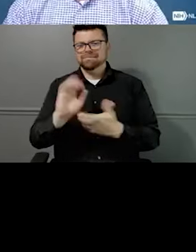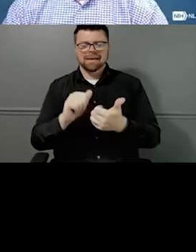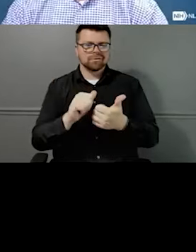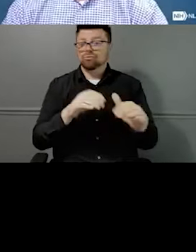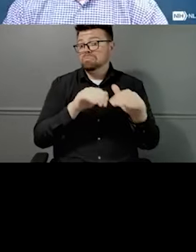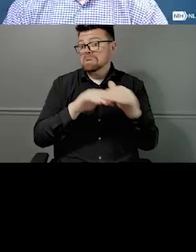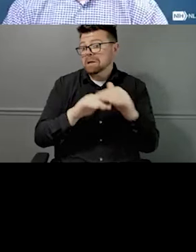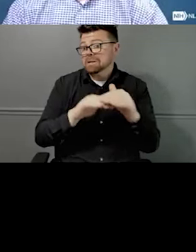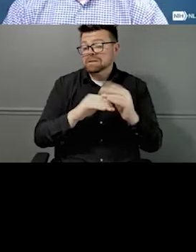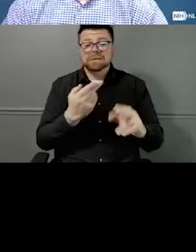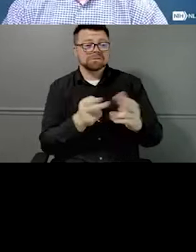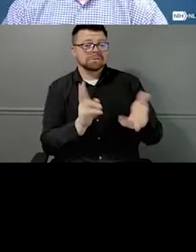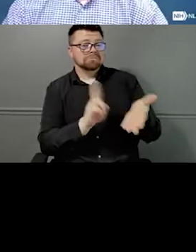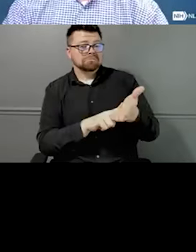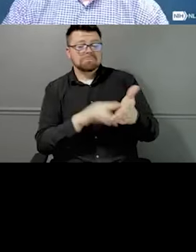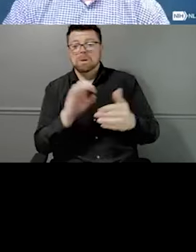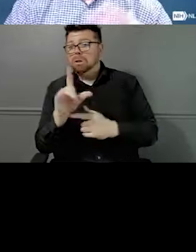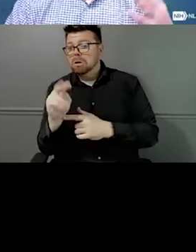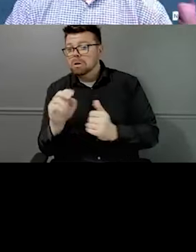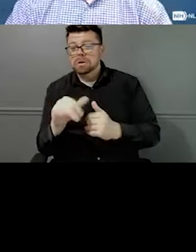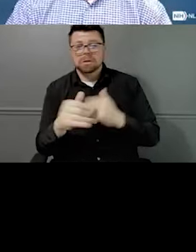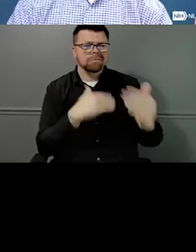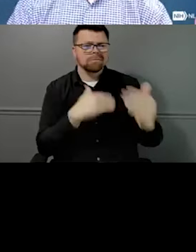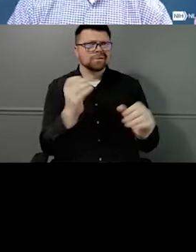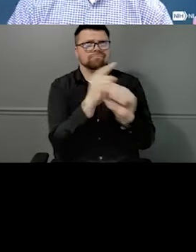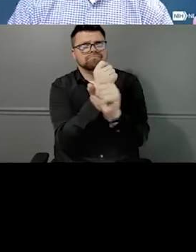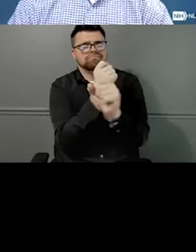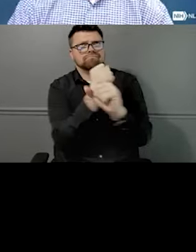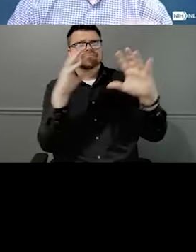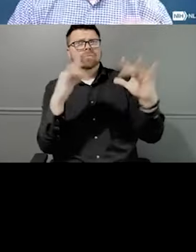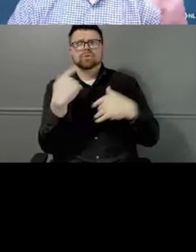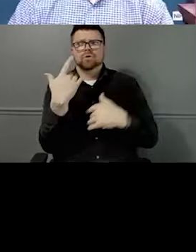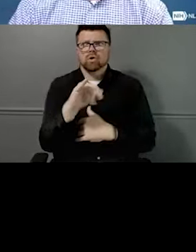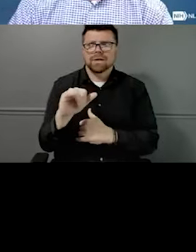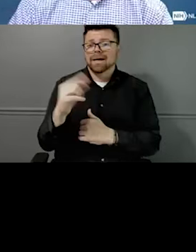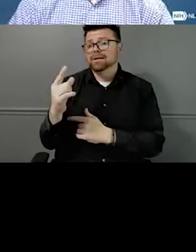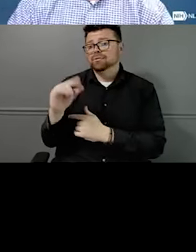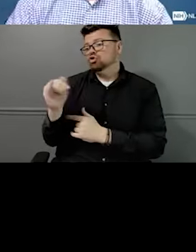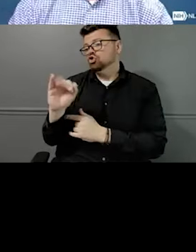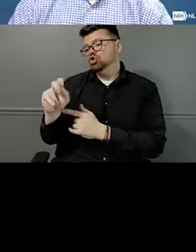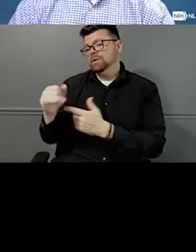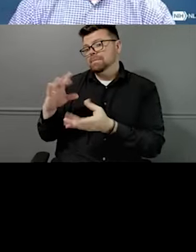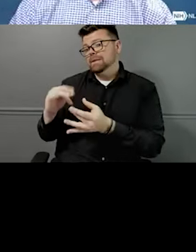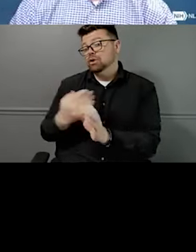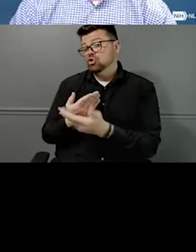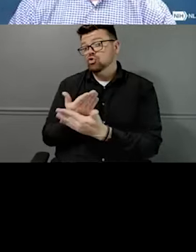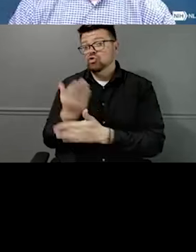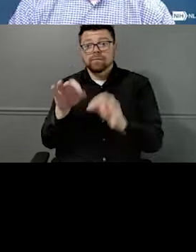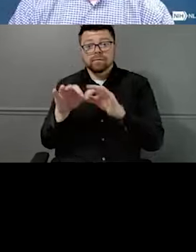what that process is like. Jean's been talking about the new forms. The new forms are now available in SciENcv.